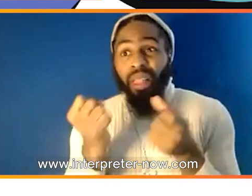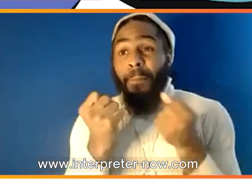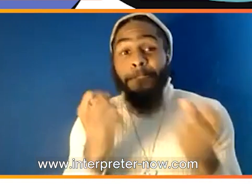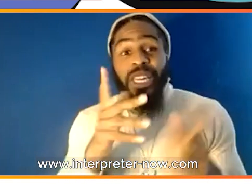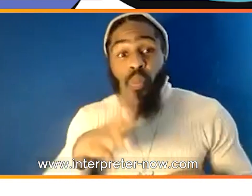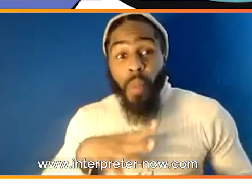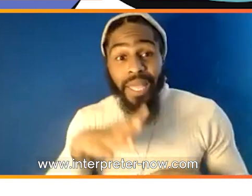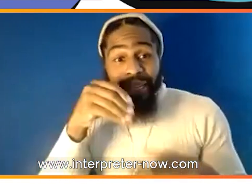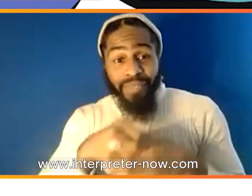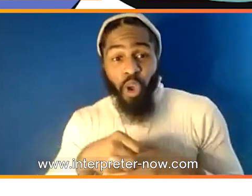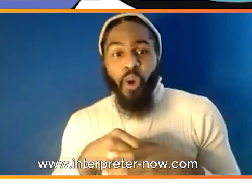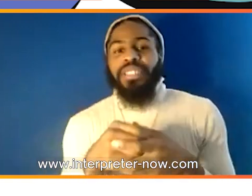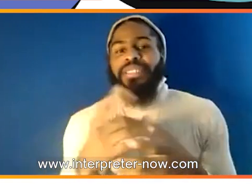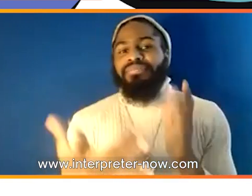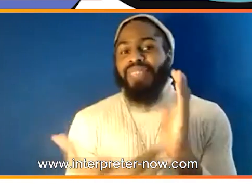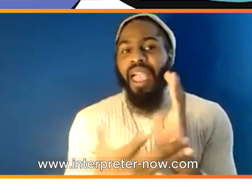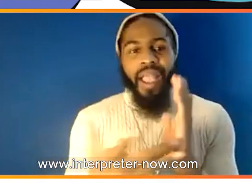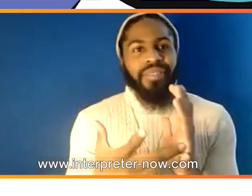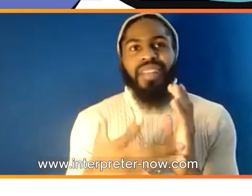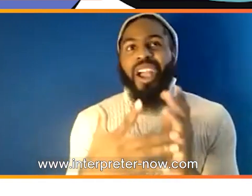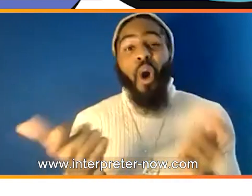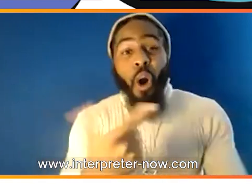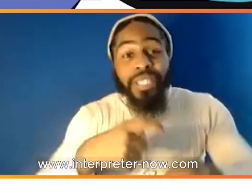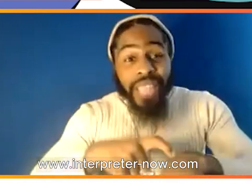in between. "Hey, how's it going? What's going on? What has happened recently? Here's something